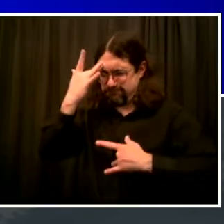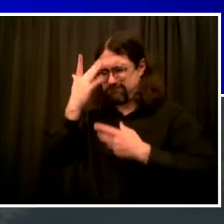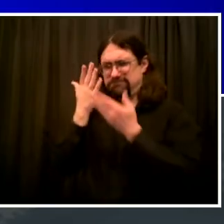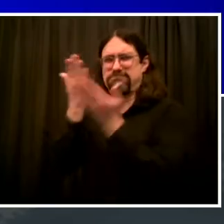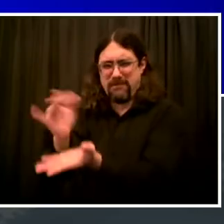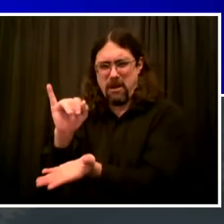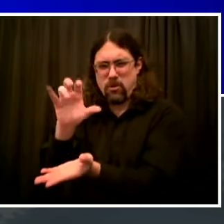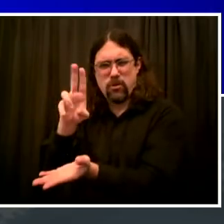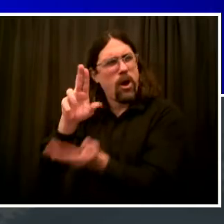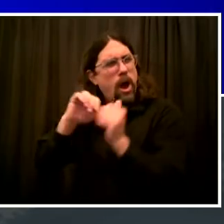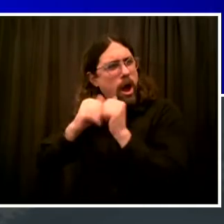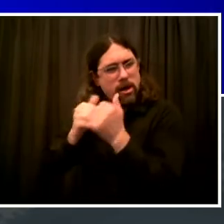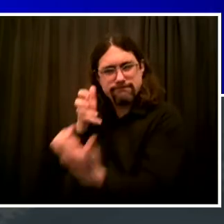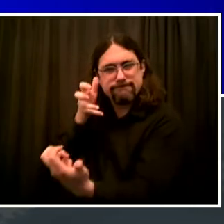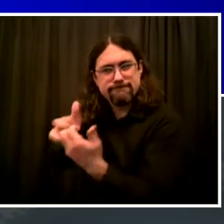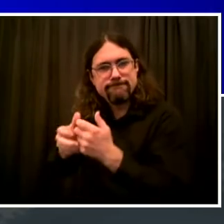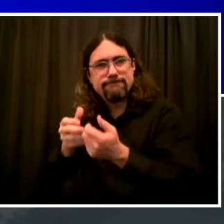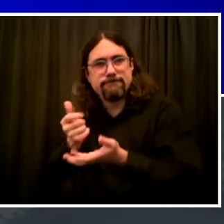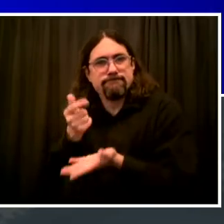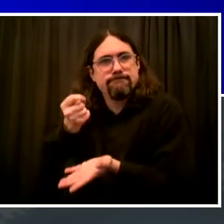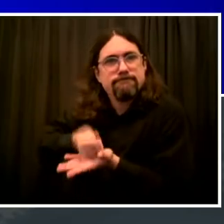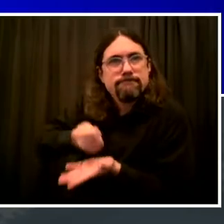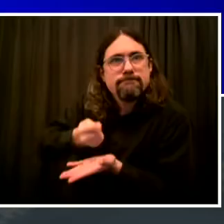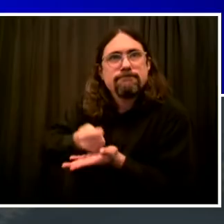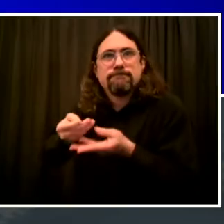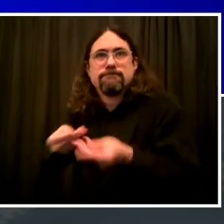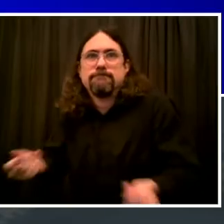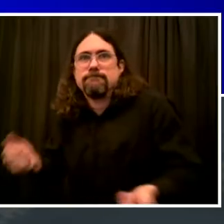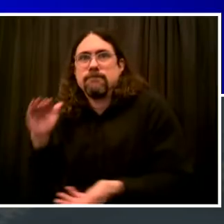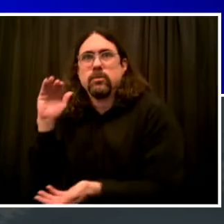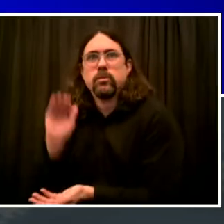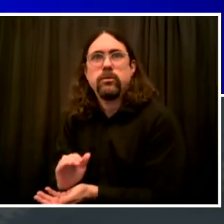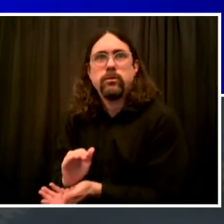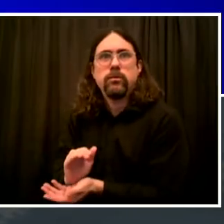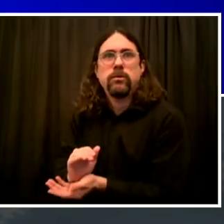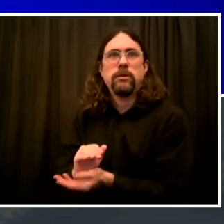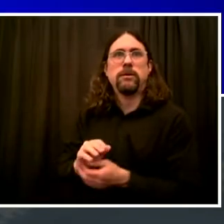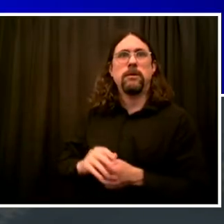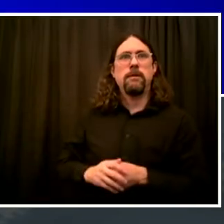ICUs. AND THEN EVERY